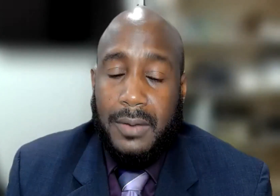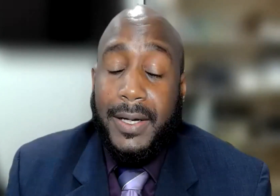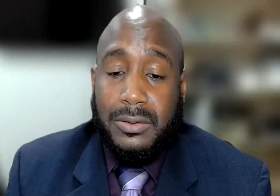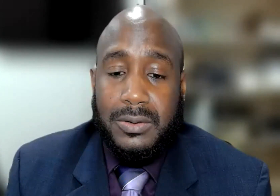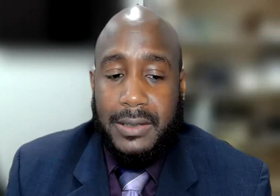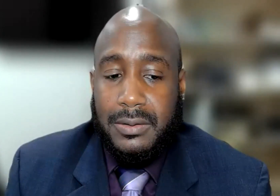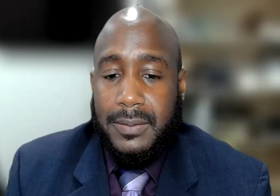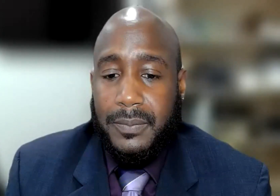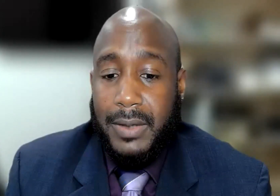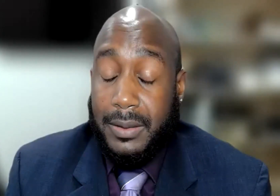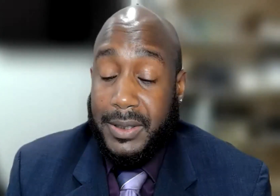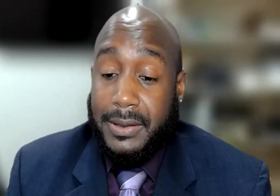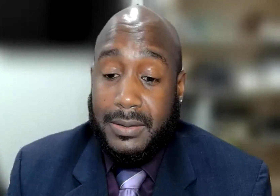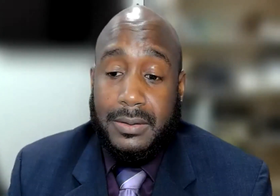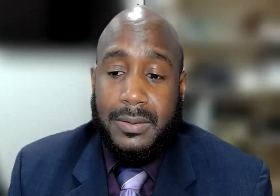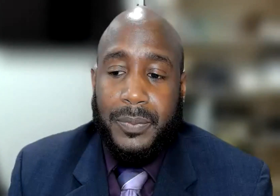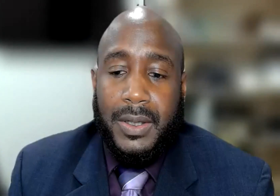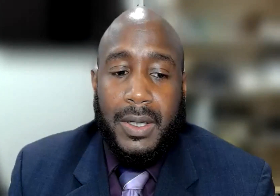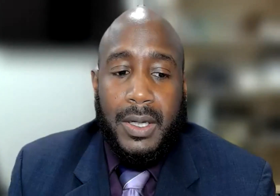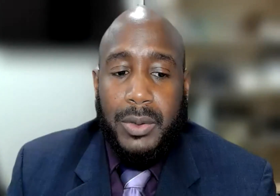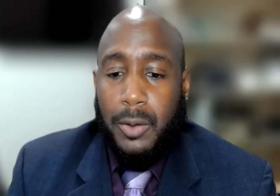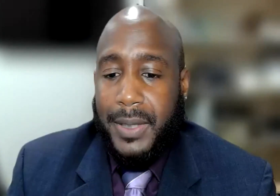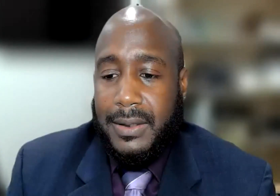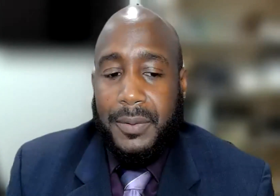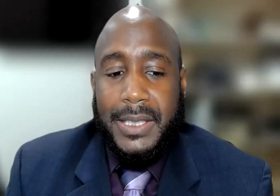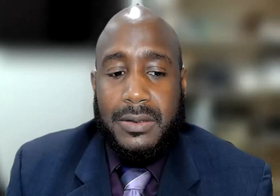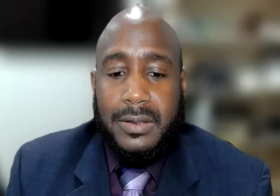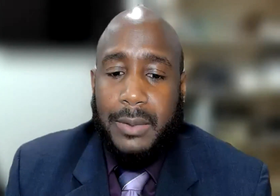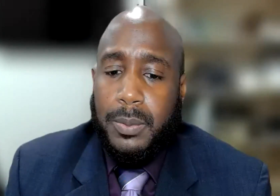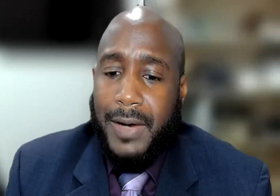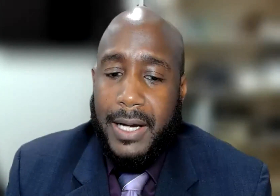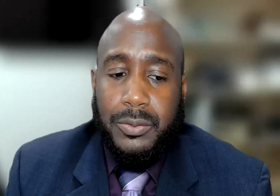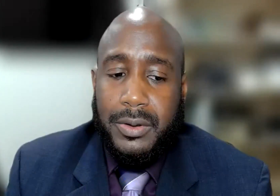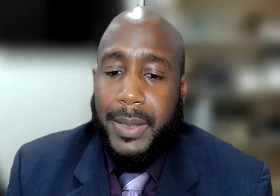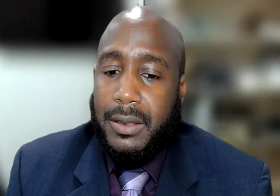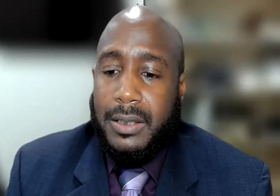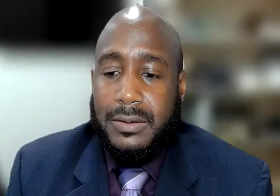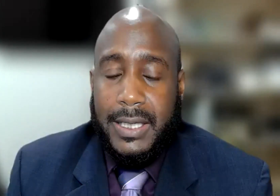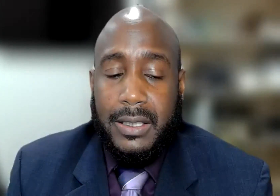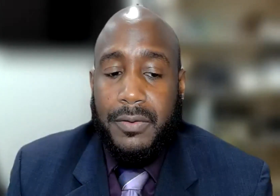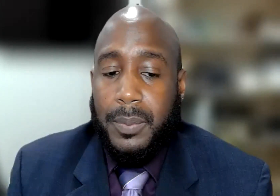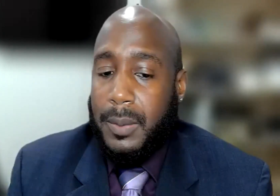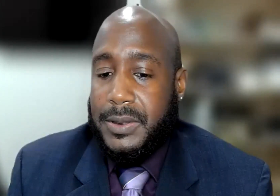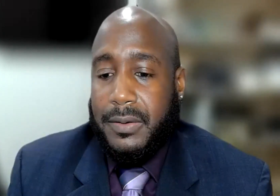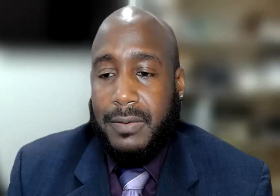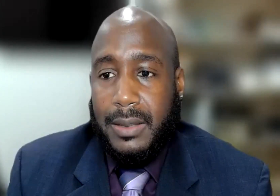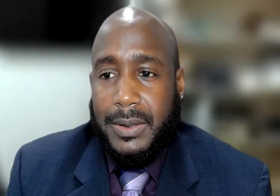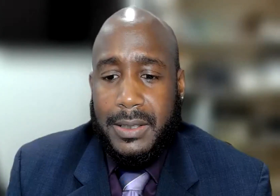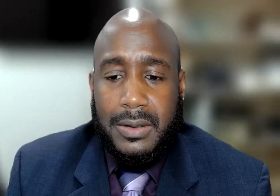of high school scheduling recommendations we hope that the information tonight will provide you with a better understanding of the purpose of the recommendation